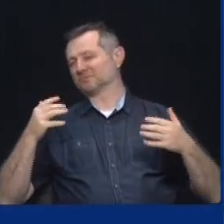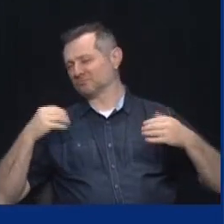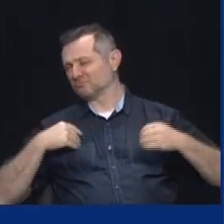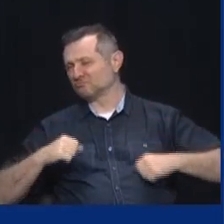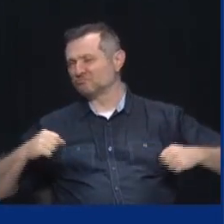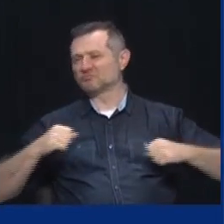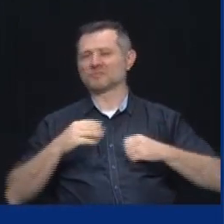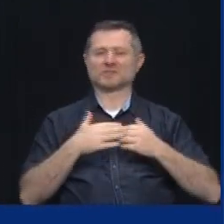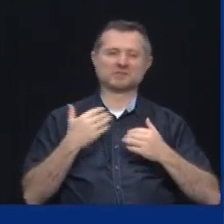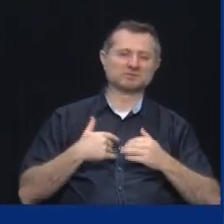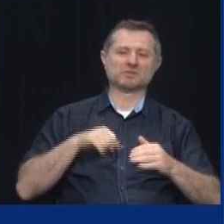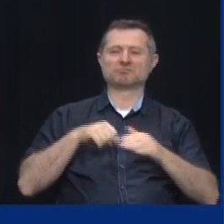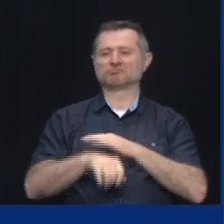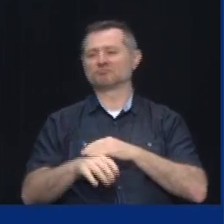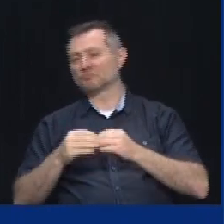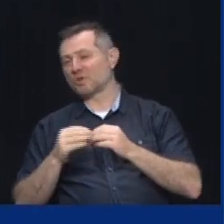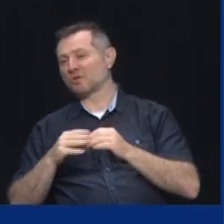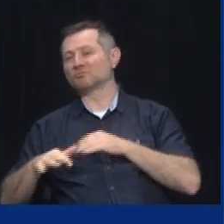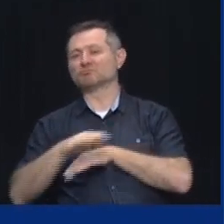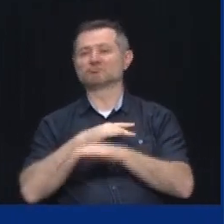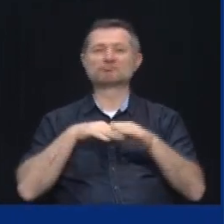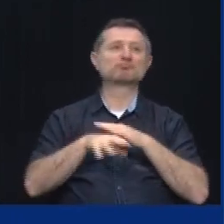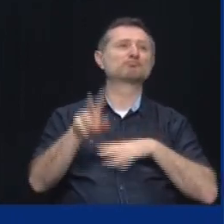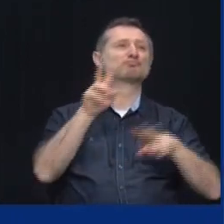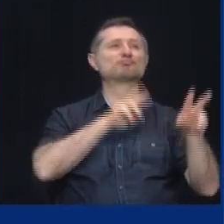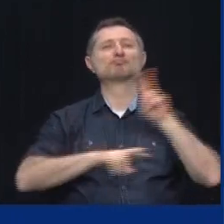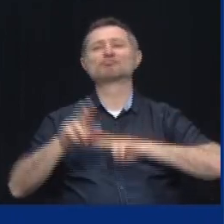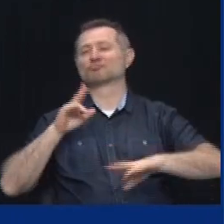YOU WENT TO THE OLD NEW YORK STATE FAIR, WHICH IS DIFFERENT